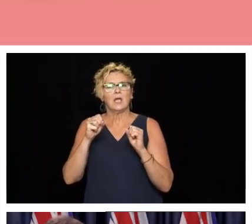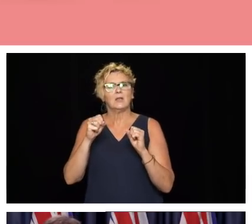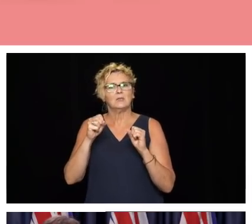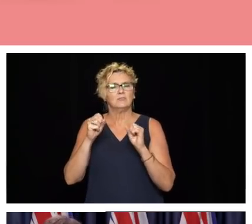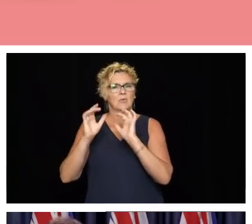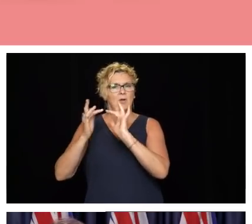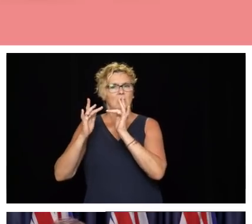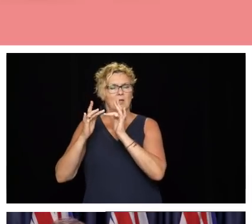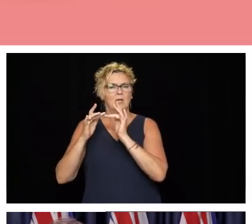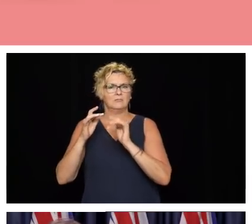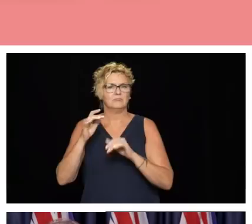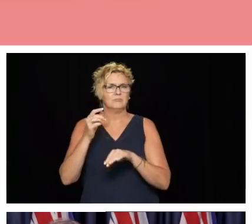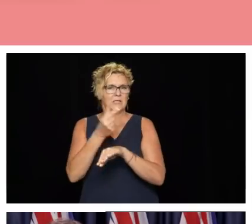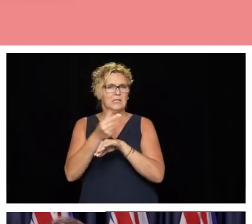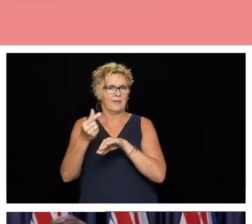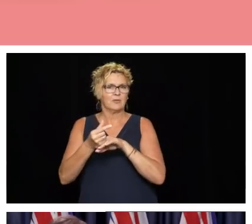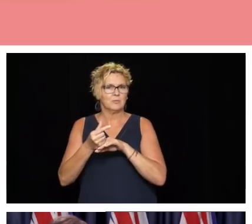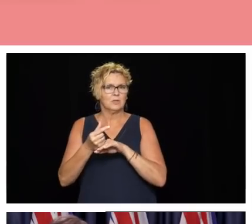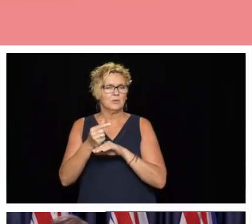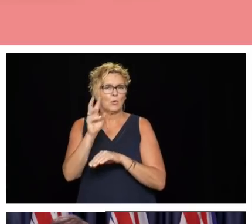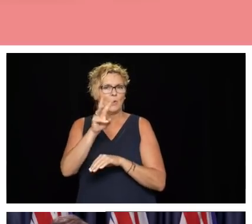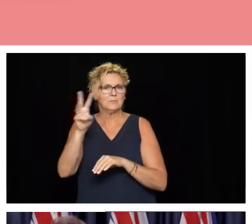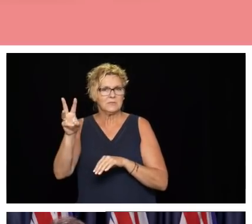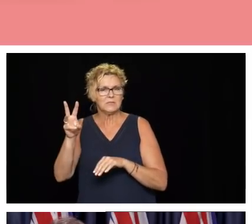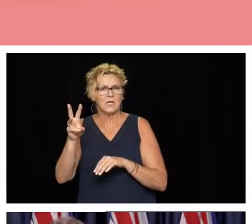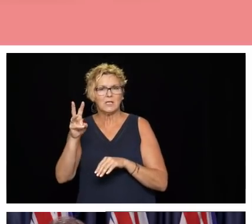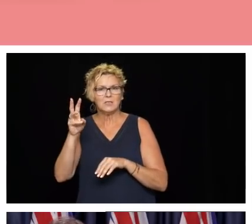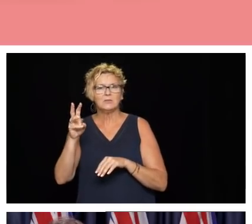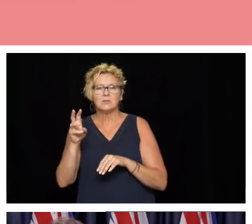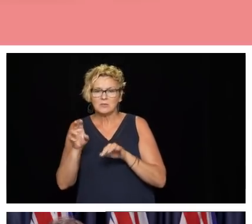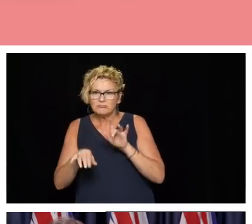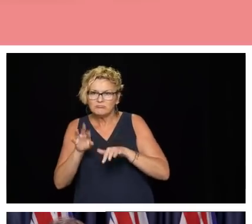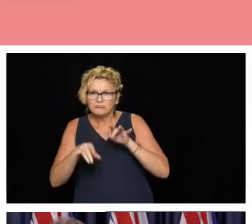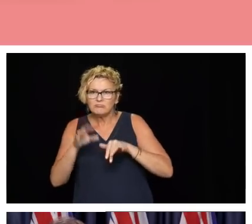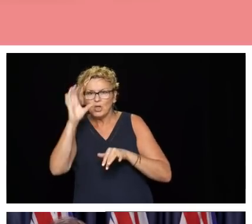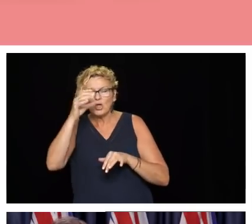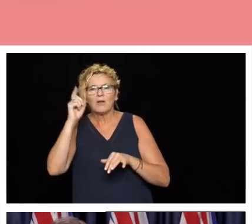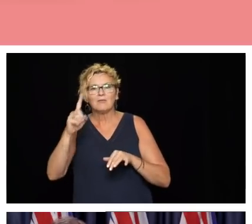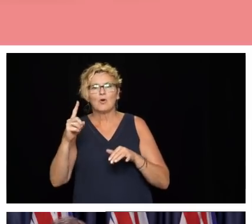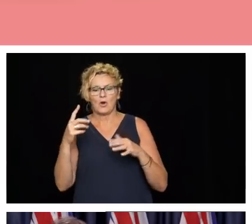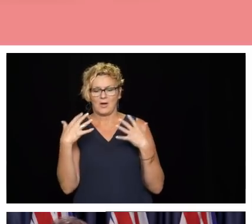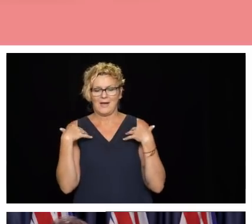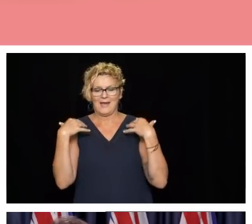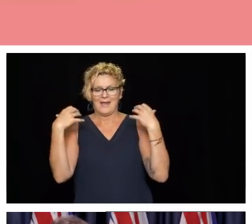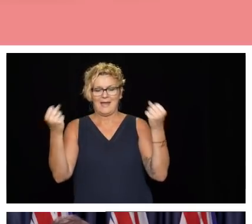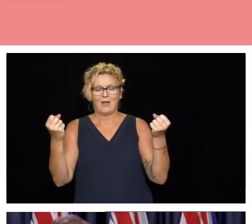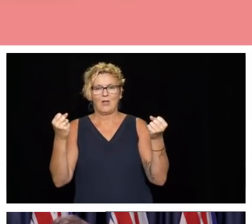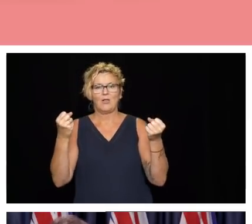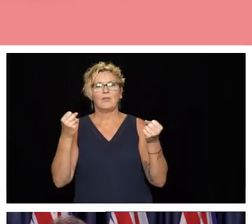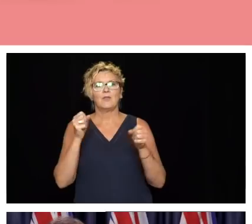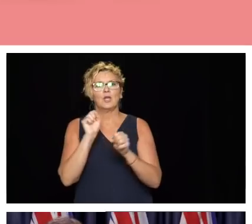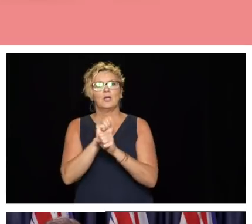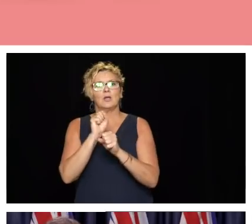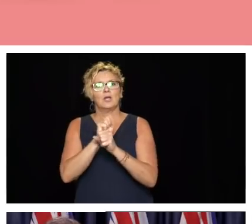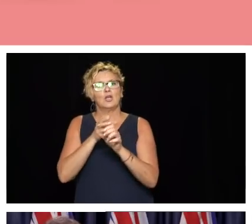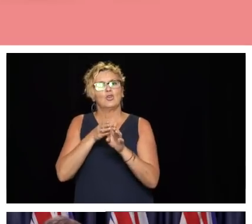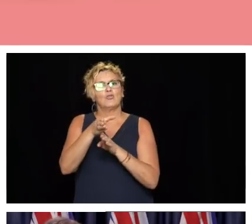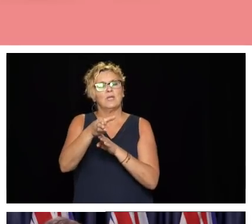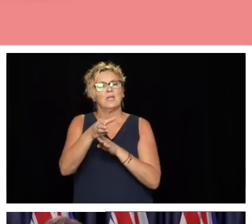Starting salary for healthcare support workers is a proximally $20 an hour and fully qualified healthcare assistance is approximately $23 an hour for more information on